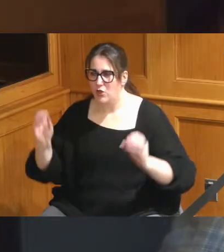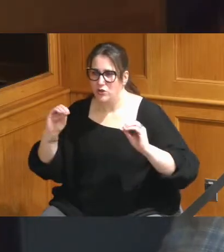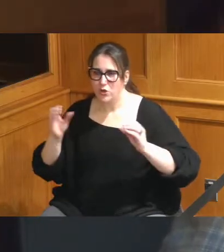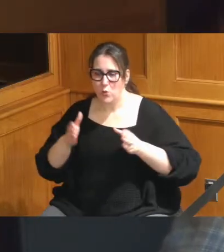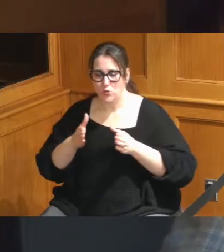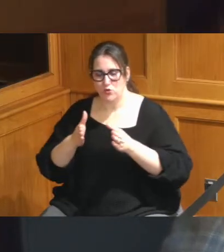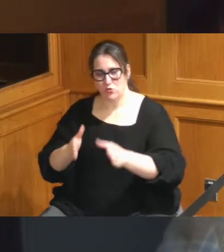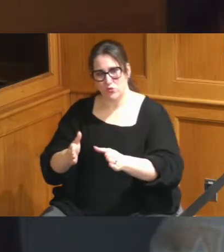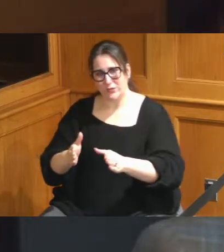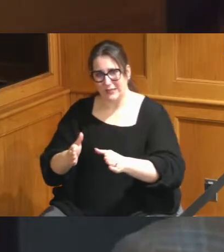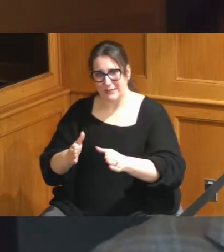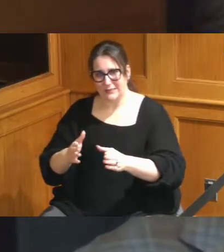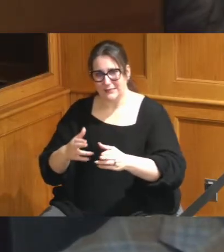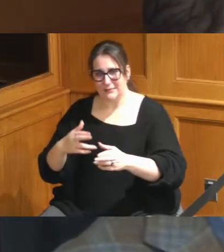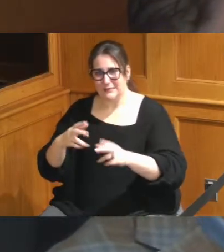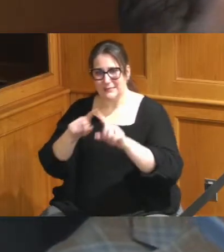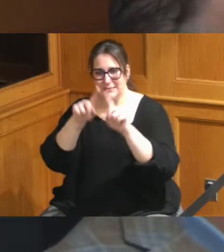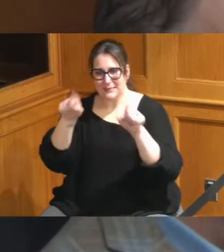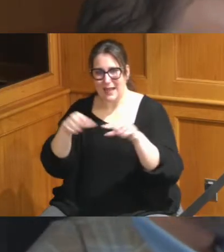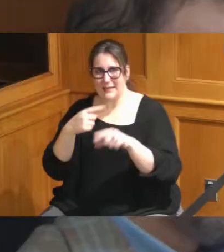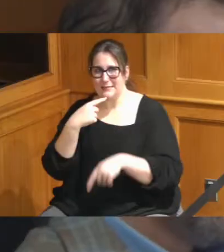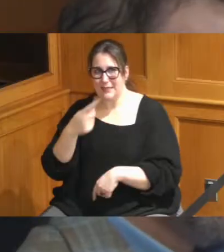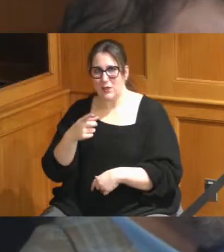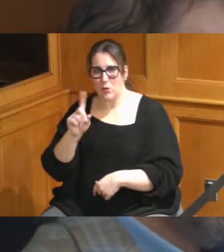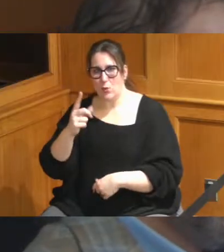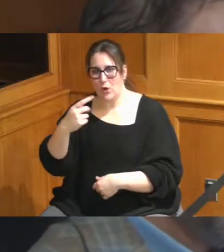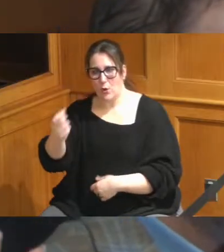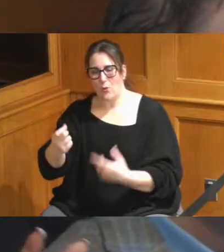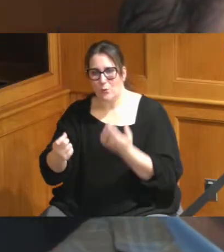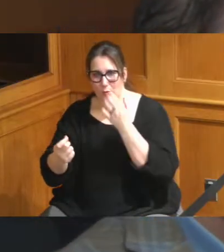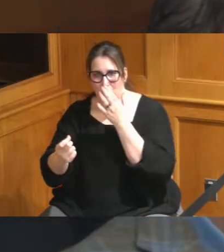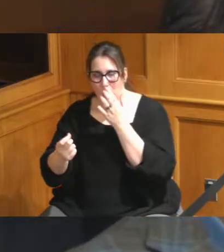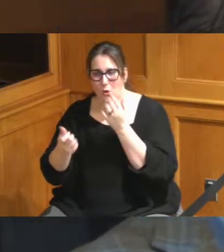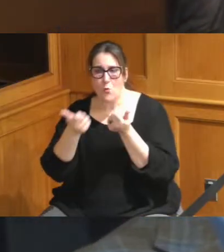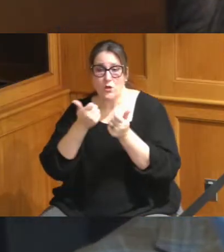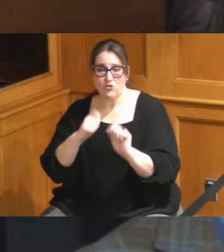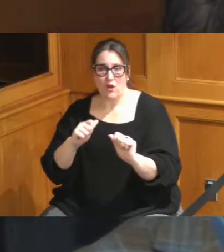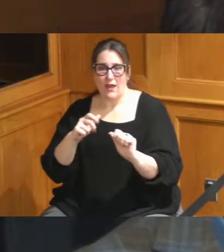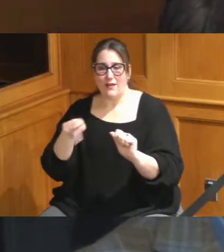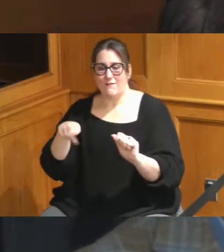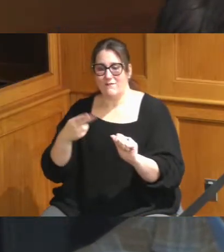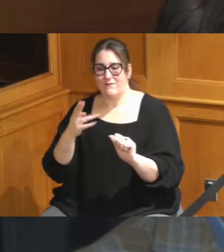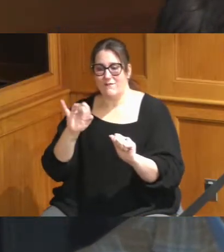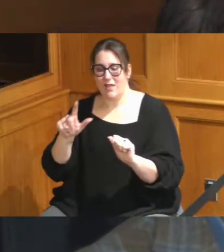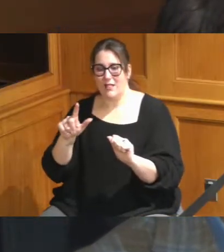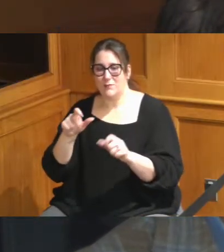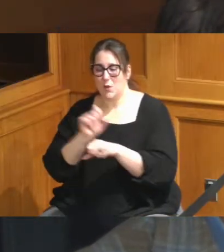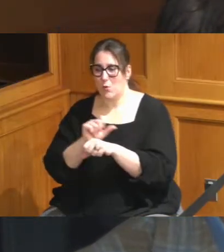you to go there. It's no we try to do signage. Phil has been working with Mimi and all that,